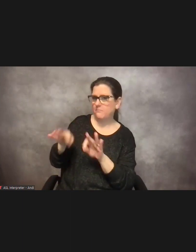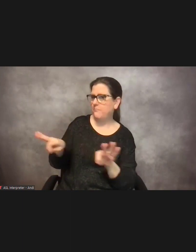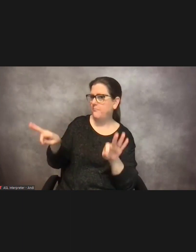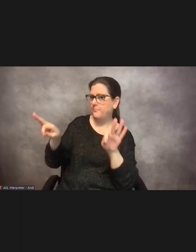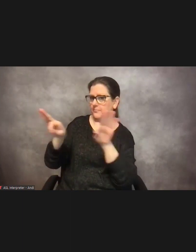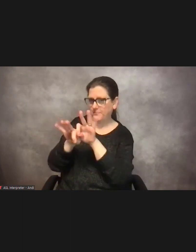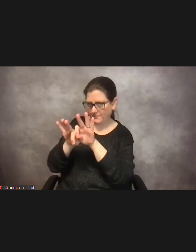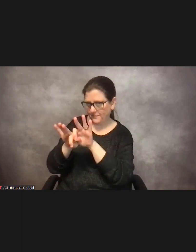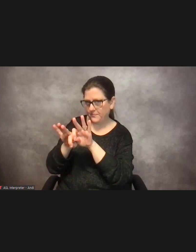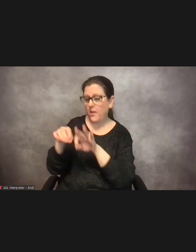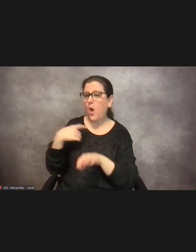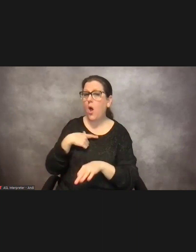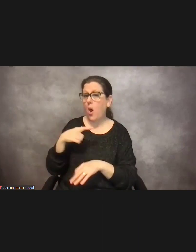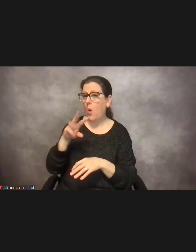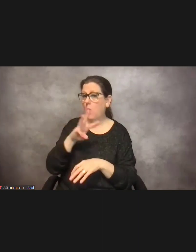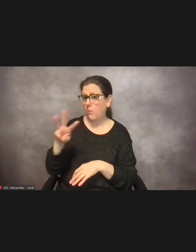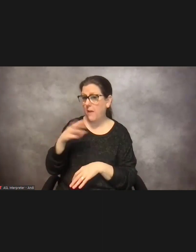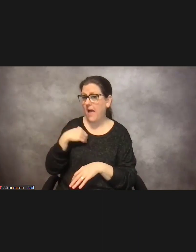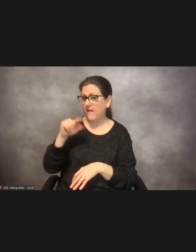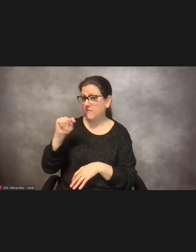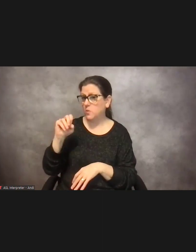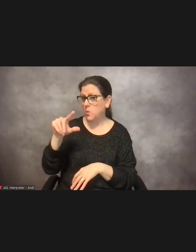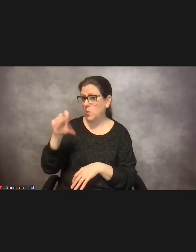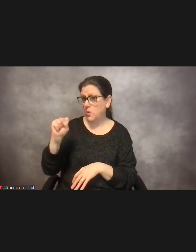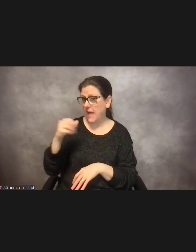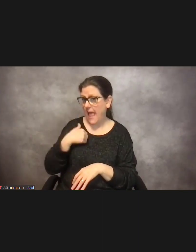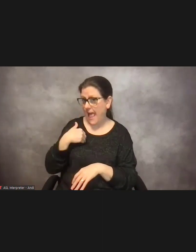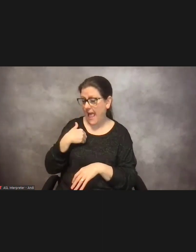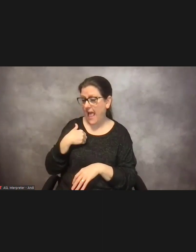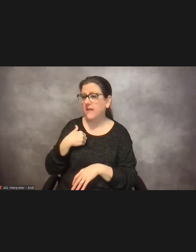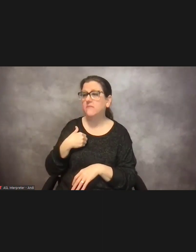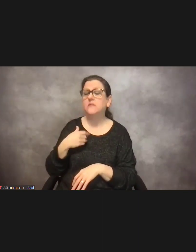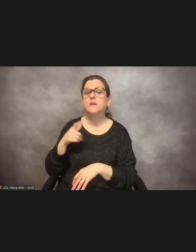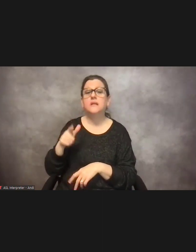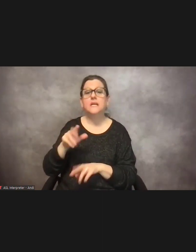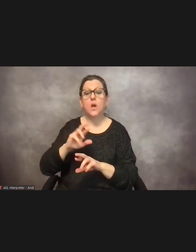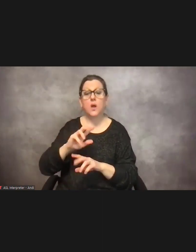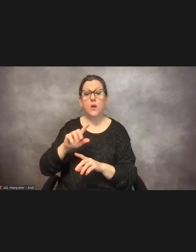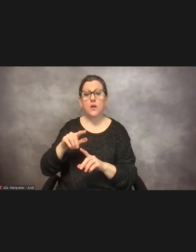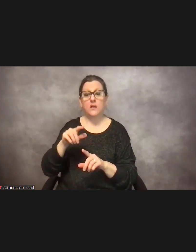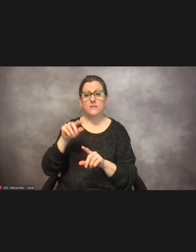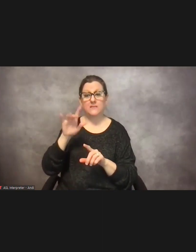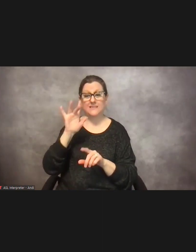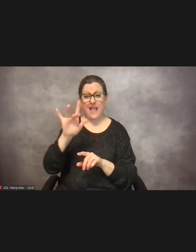And we do have some tools on our website that you should look under